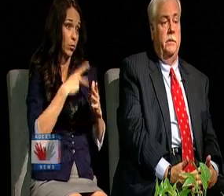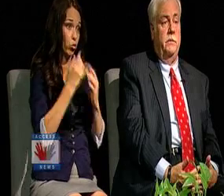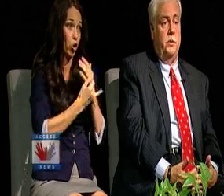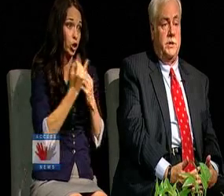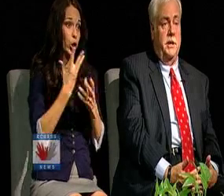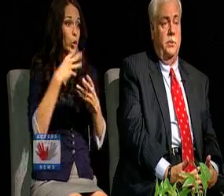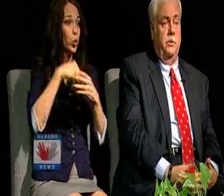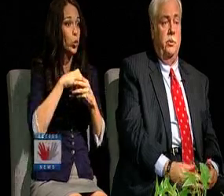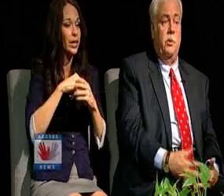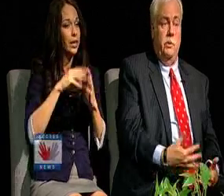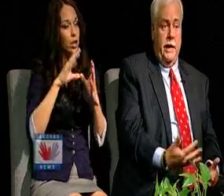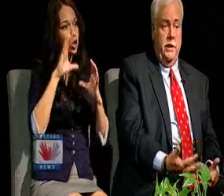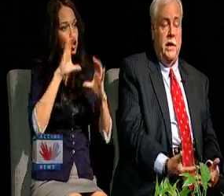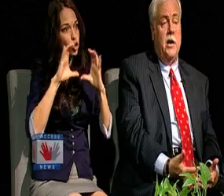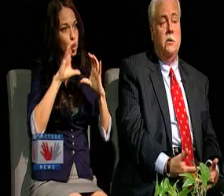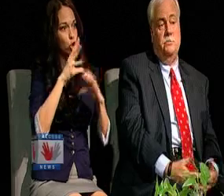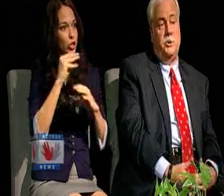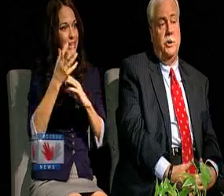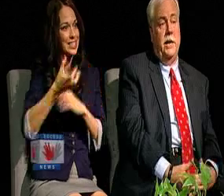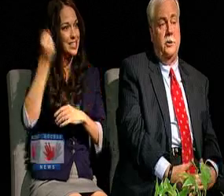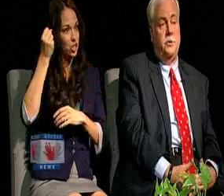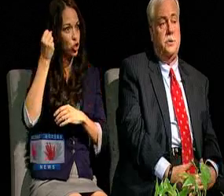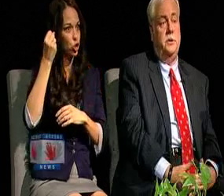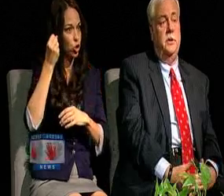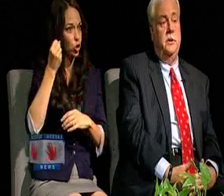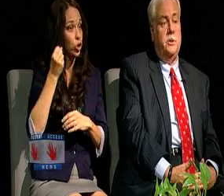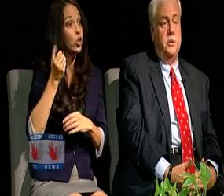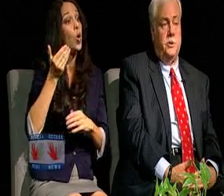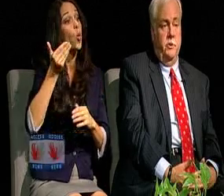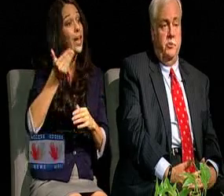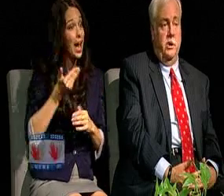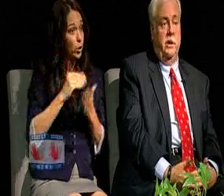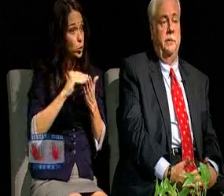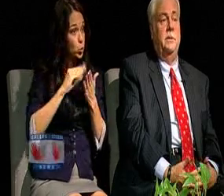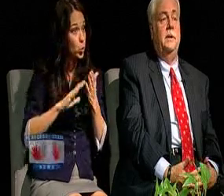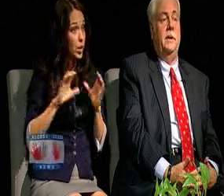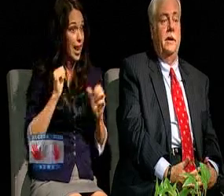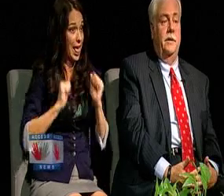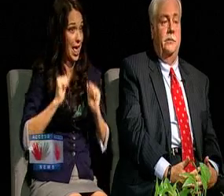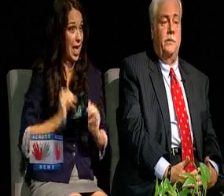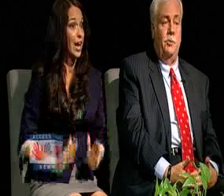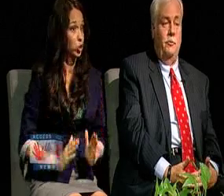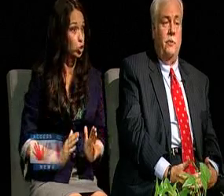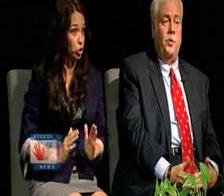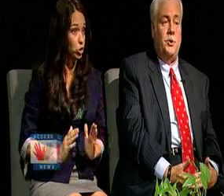for example, and we hire student actors, student screenplay. We're very fortunate